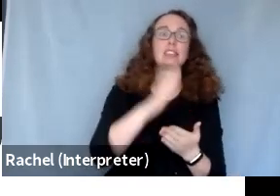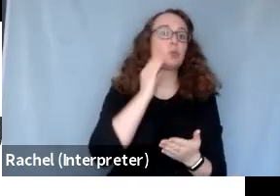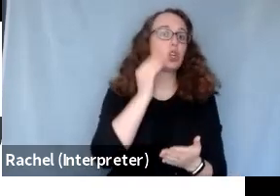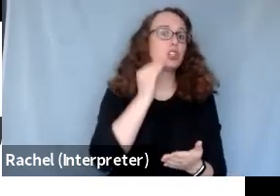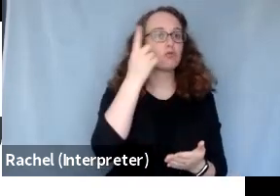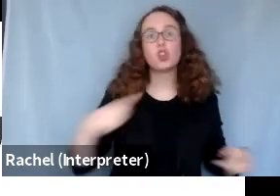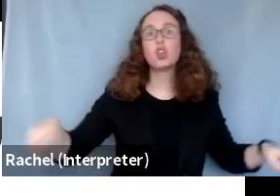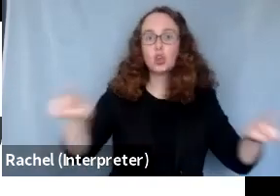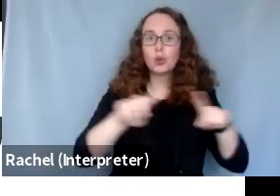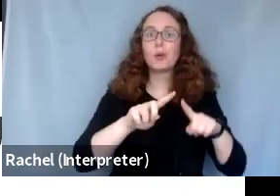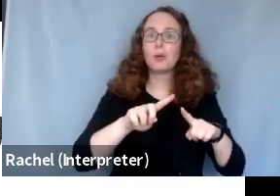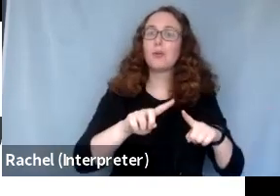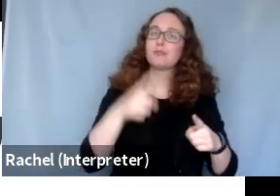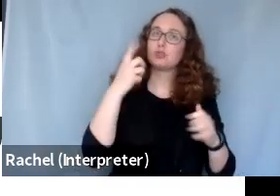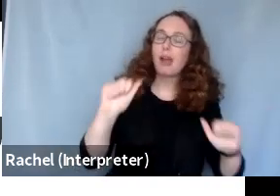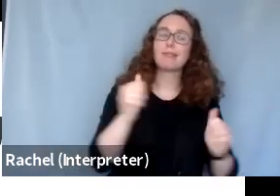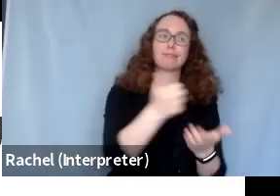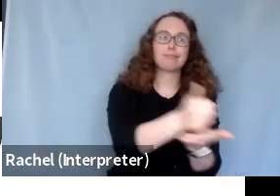you students we'll we'll get this semester rolling in a